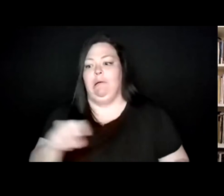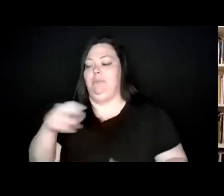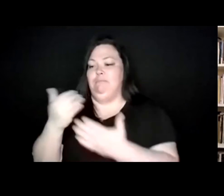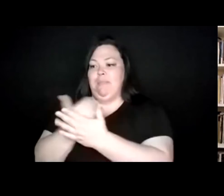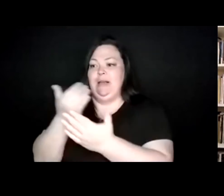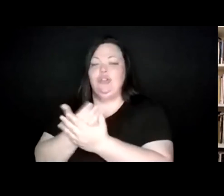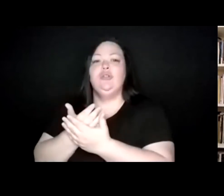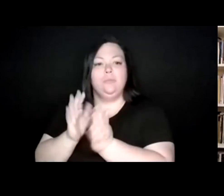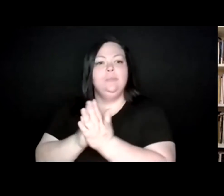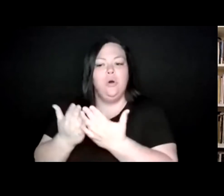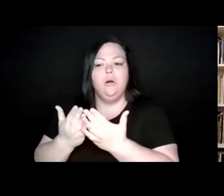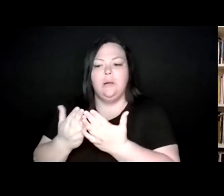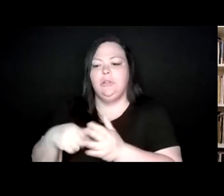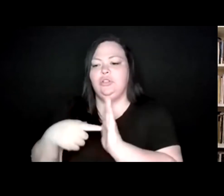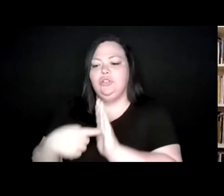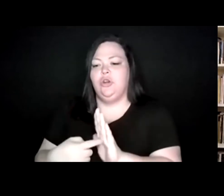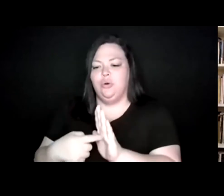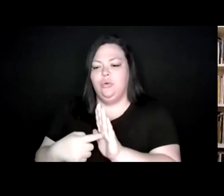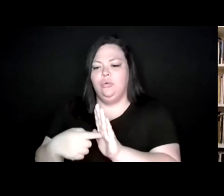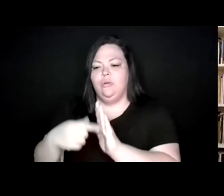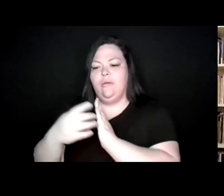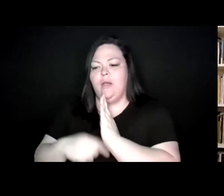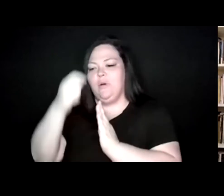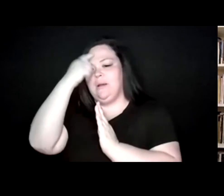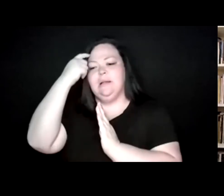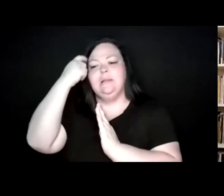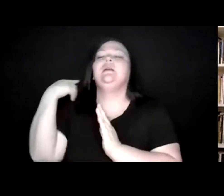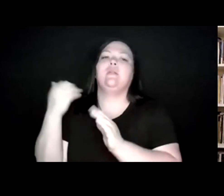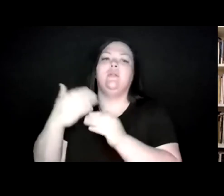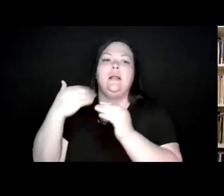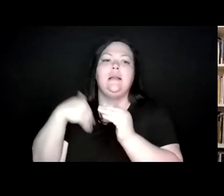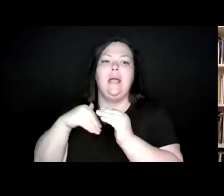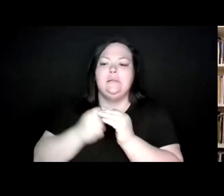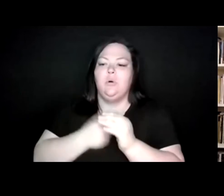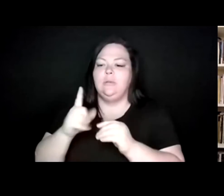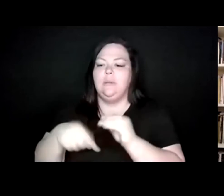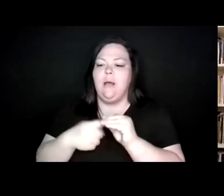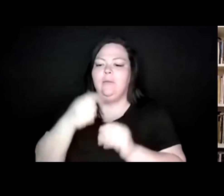I'm going to show you the cover because this poem next poem is about this guy, who's a 16th century